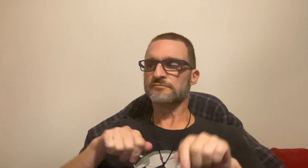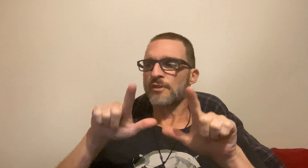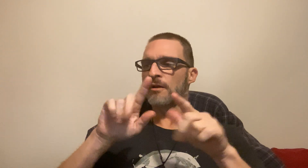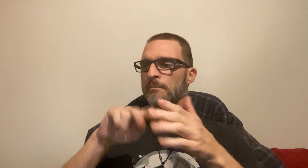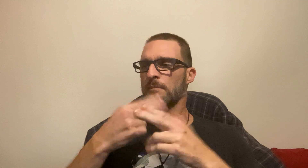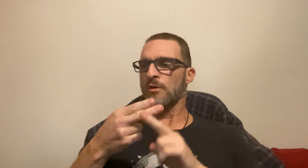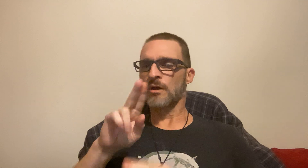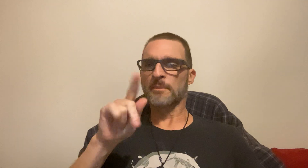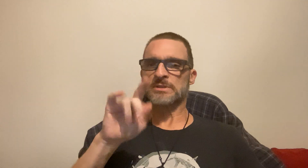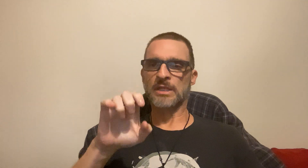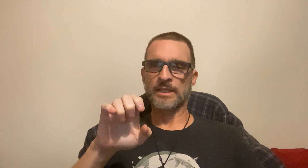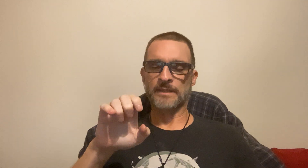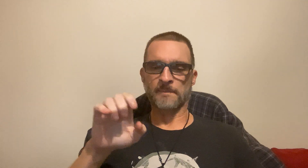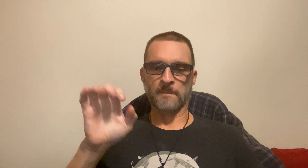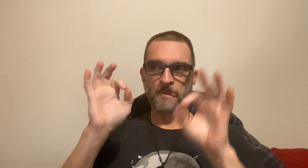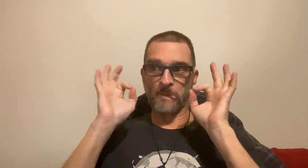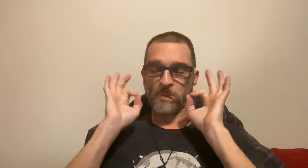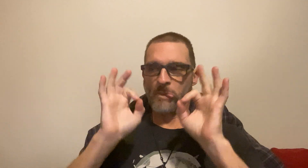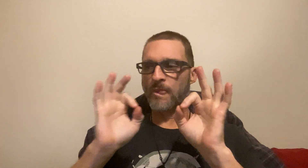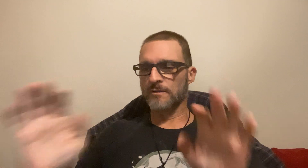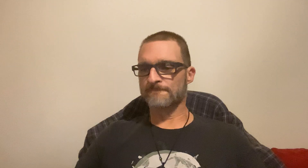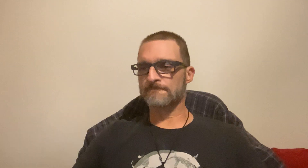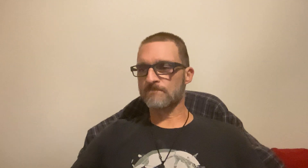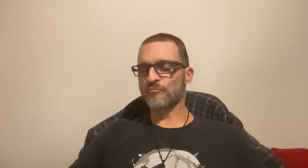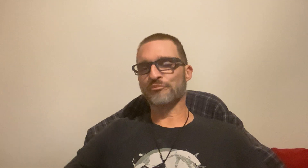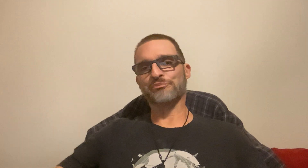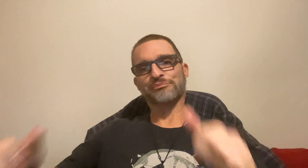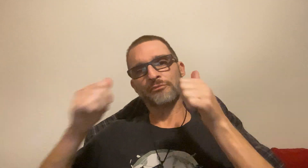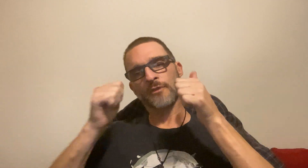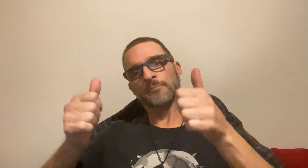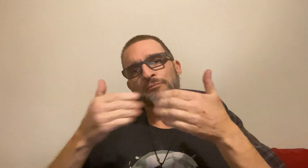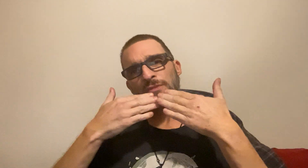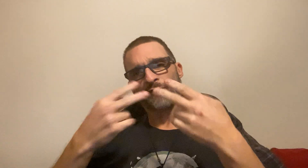Ok Next I will vlog about update. *Okay*